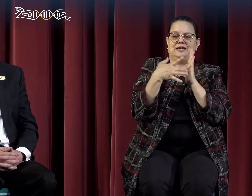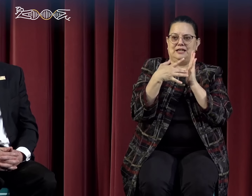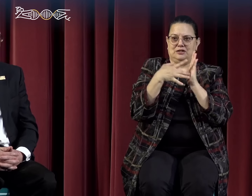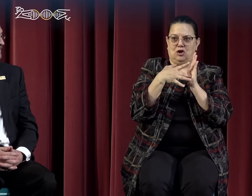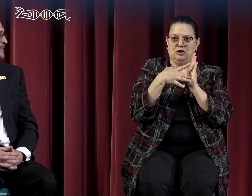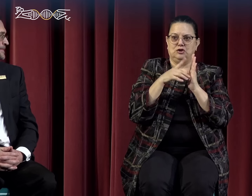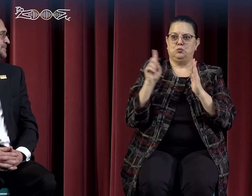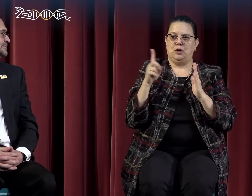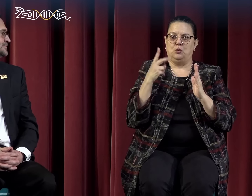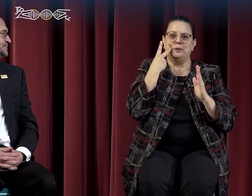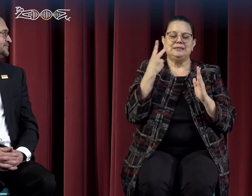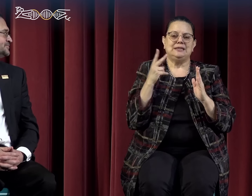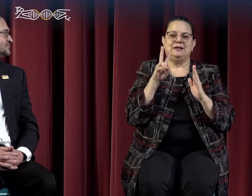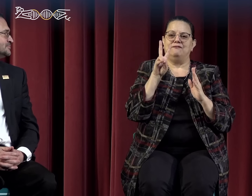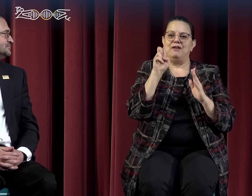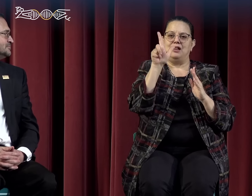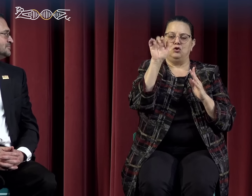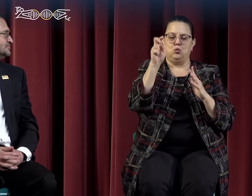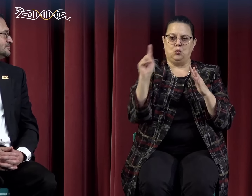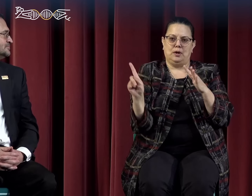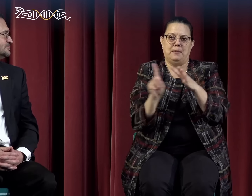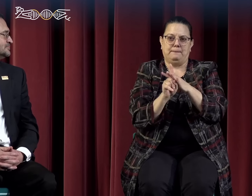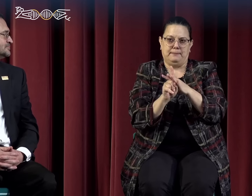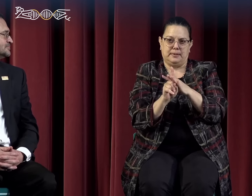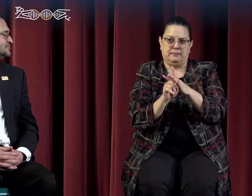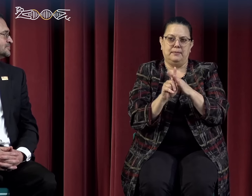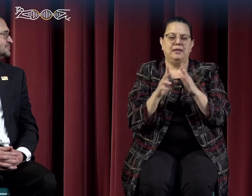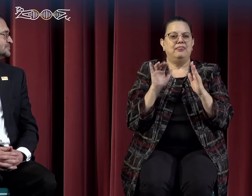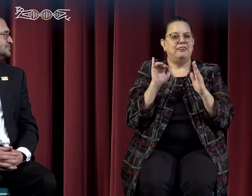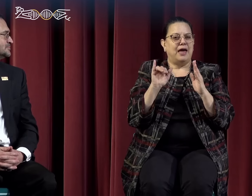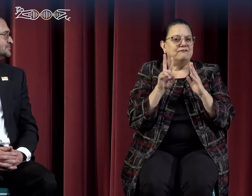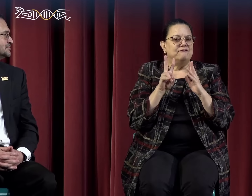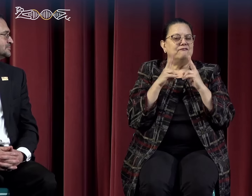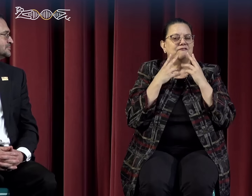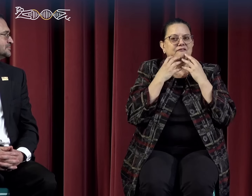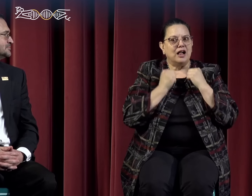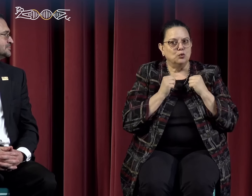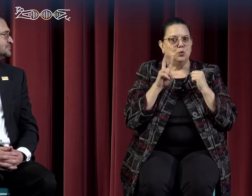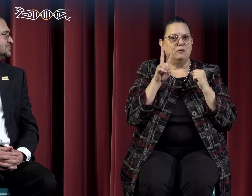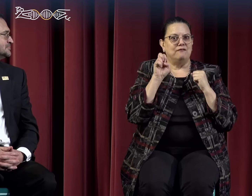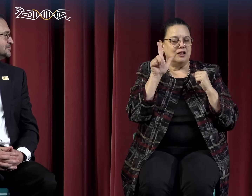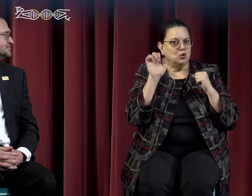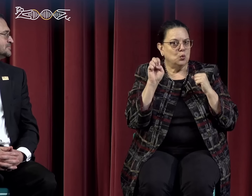technology in a way that you will experience values and then identities